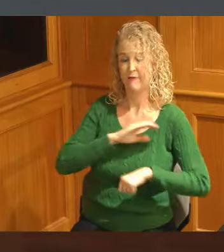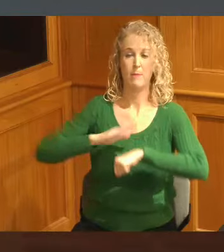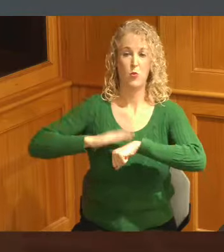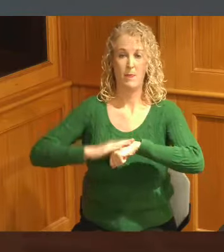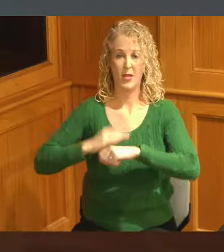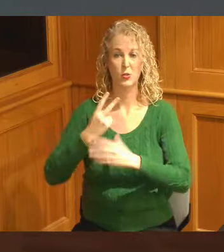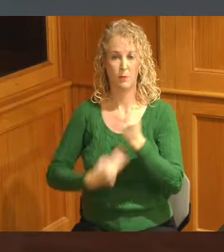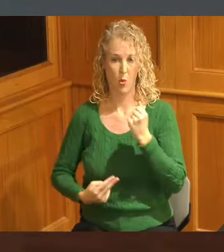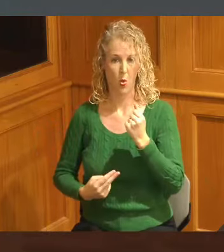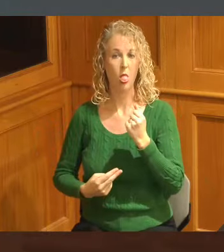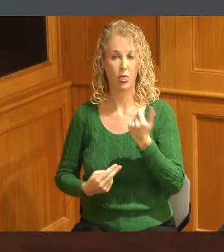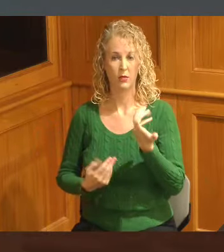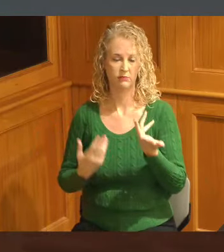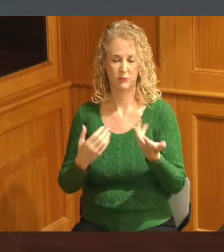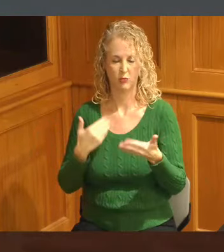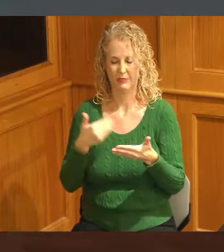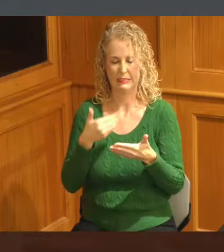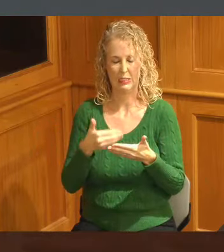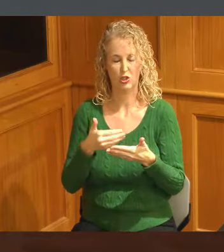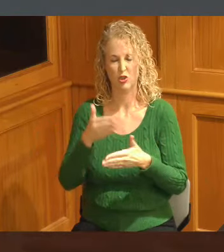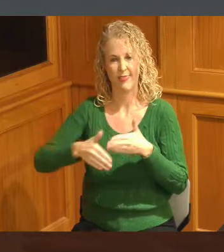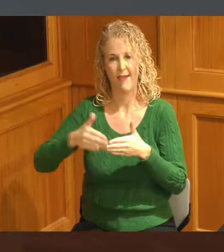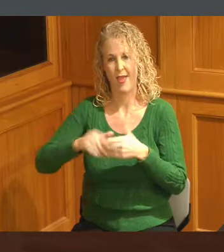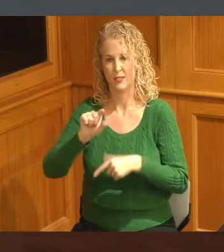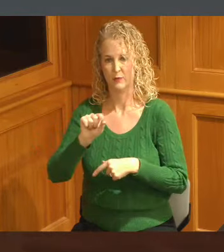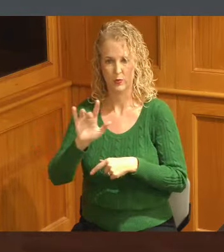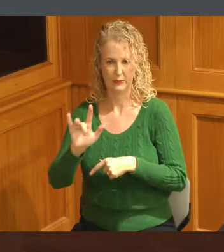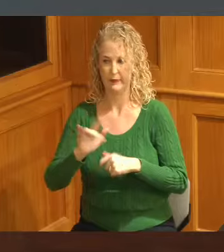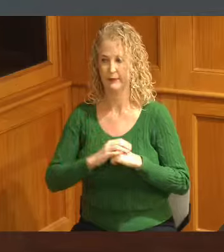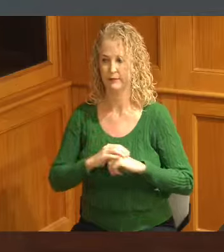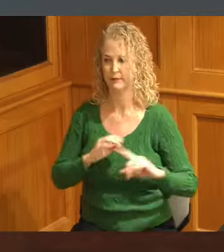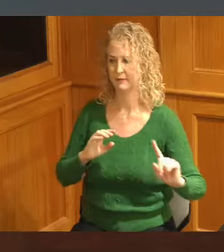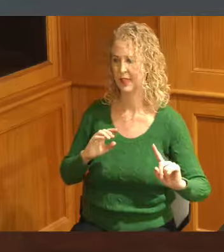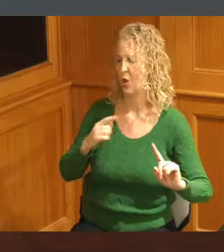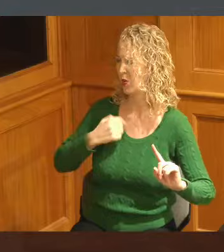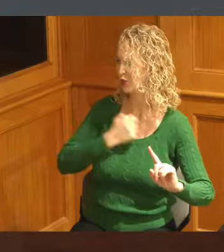and transfers to close out grants effectively. Commissioners, I did have a question about this